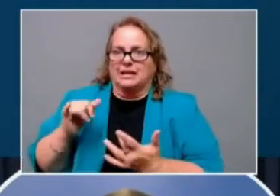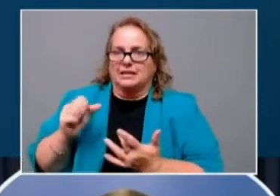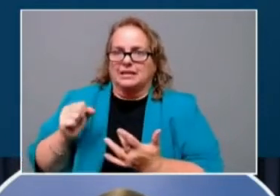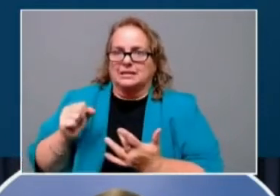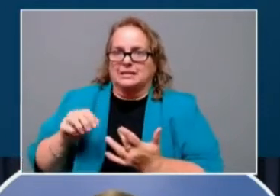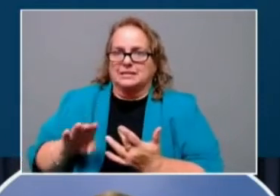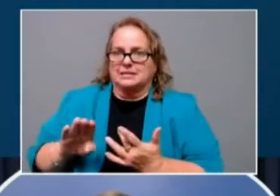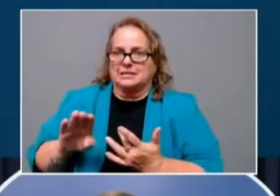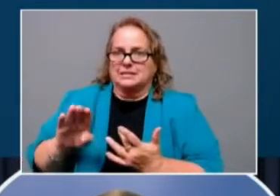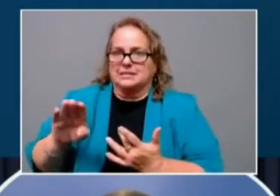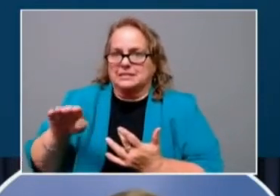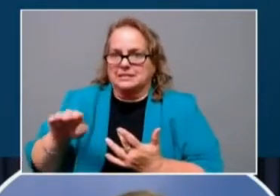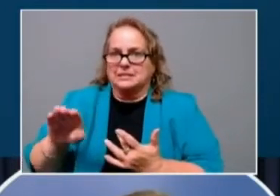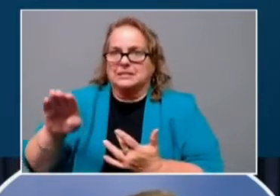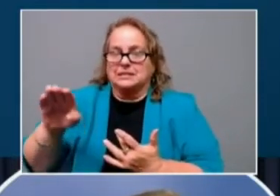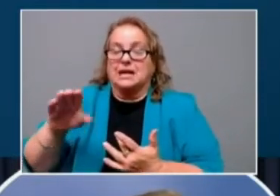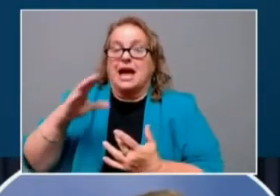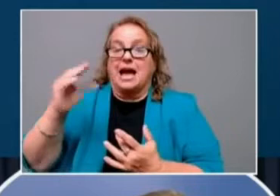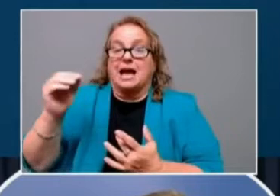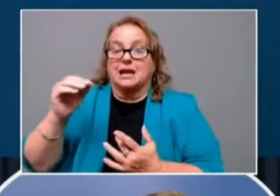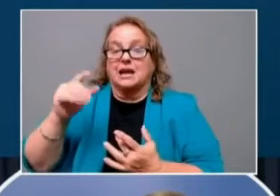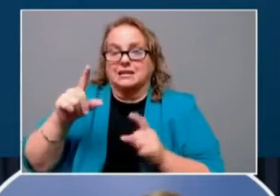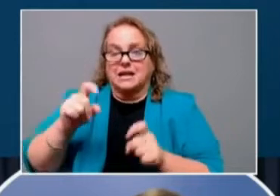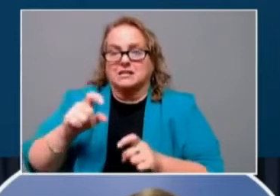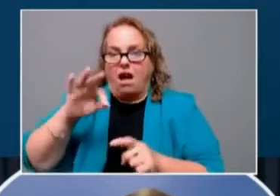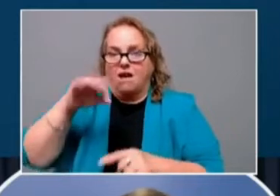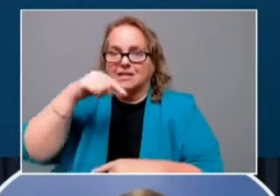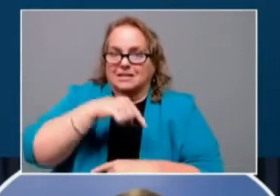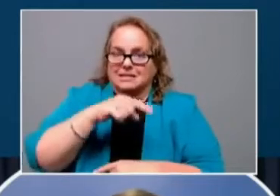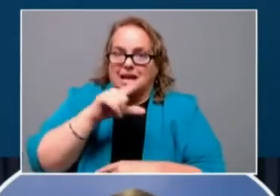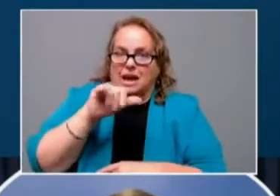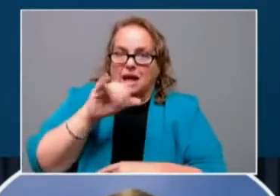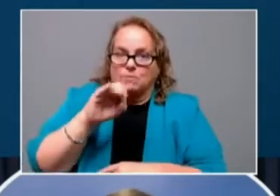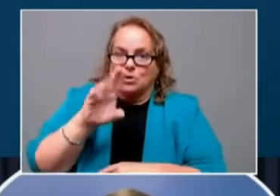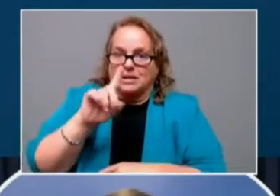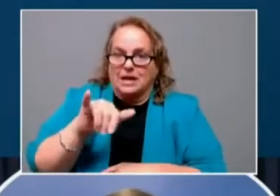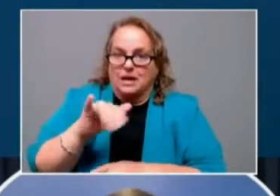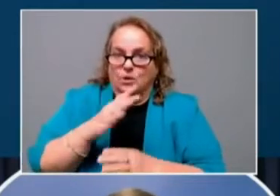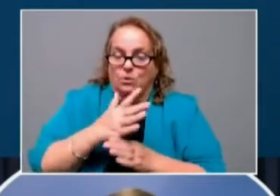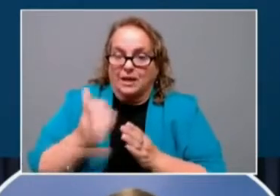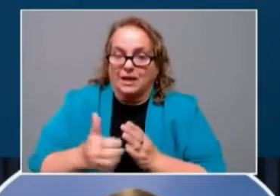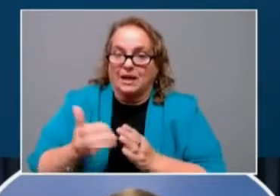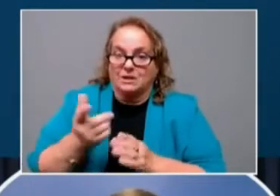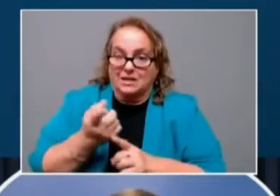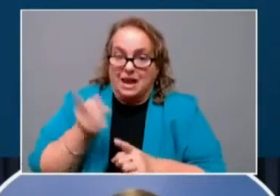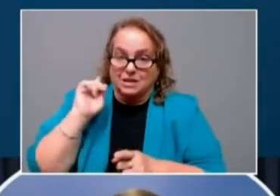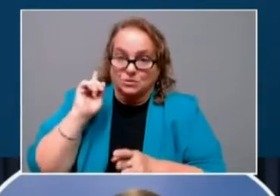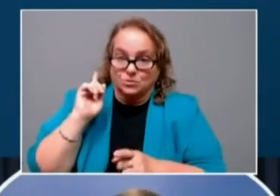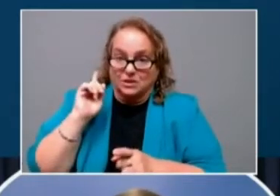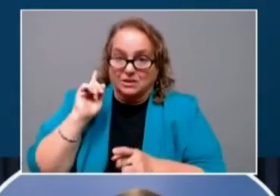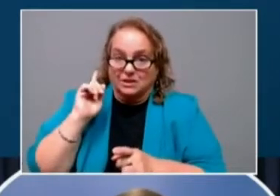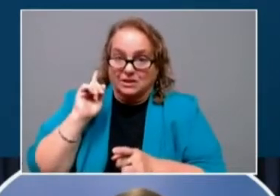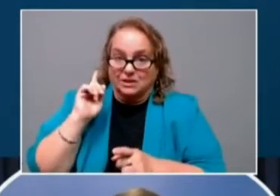day week if we could call it, which was last week has has actually um given us